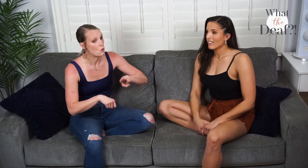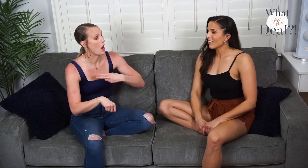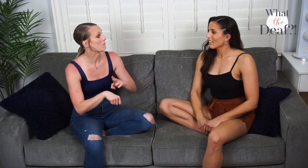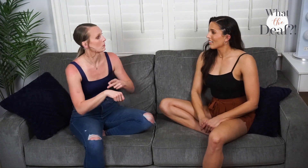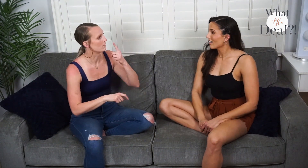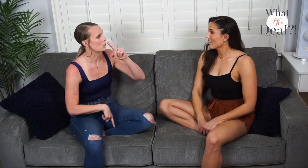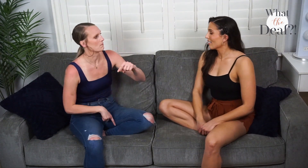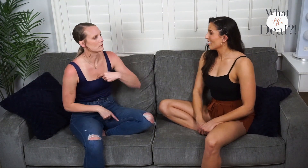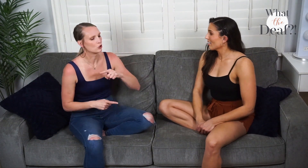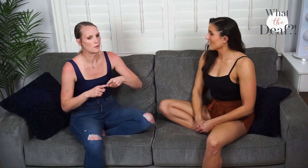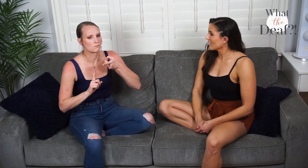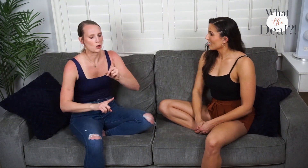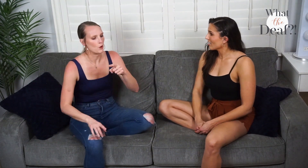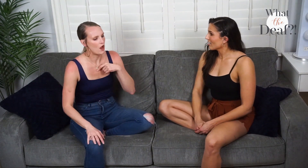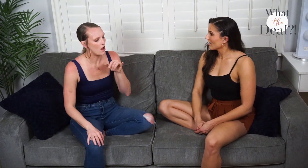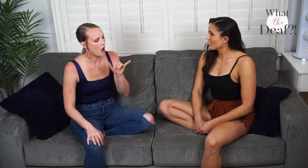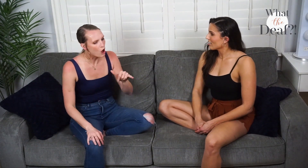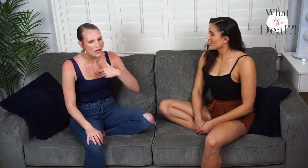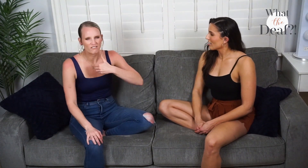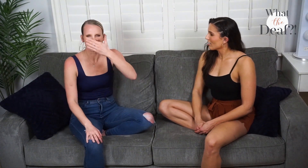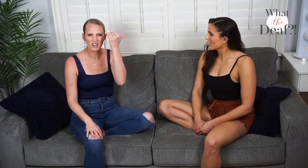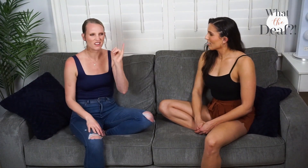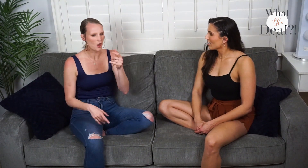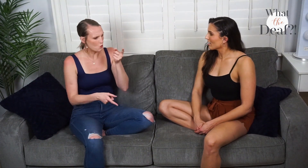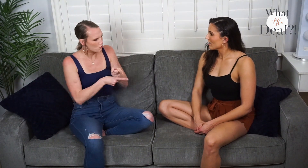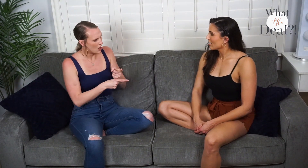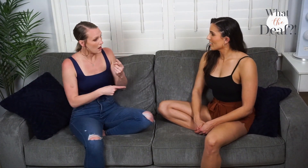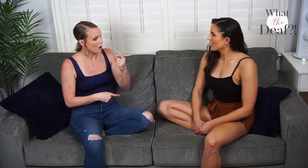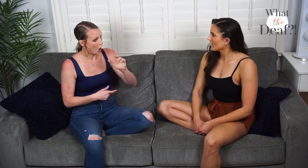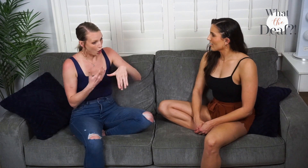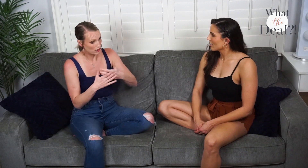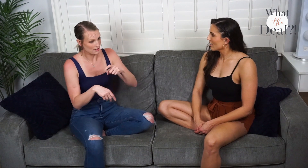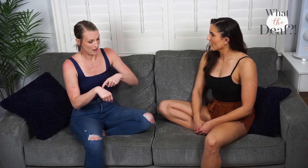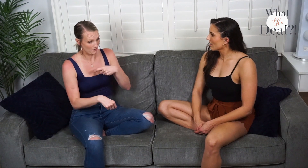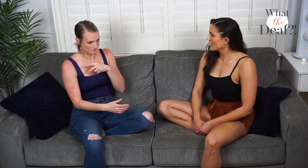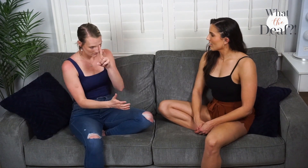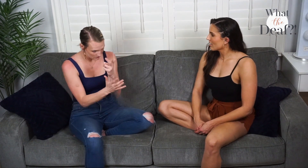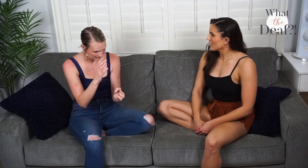So normal for me to the point where I was like you know what, you're right. This whole time